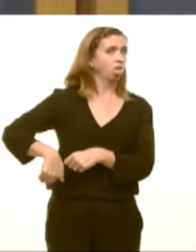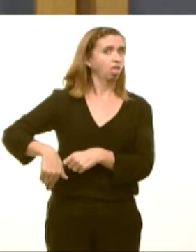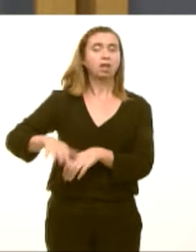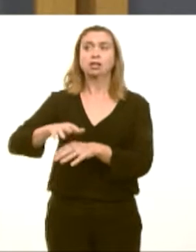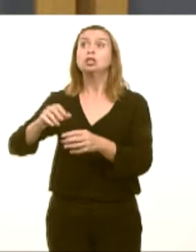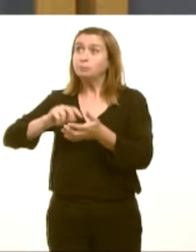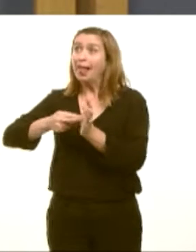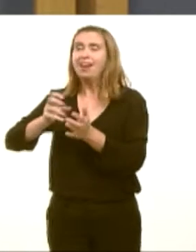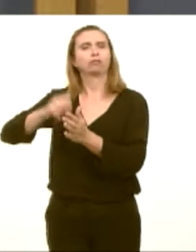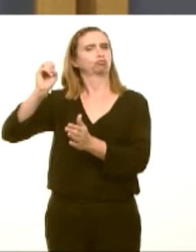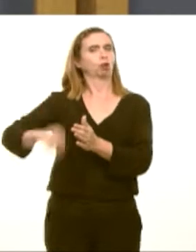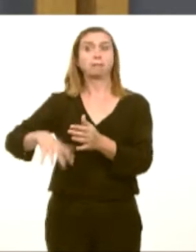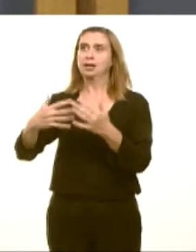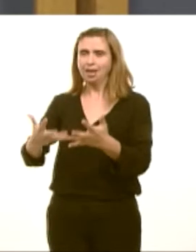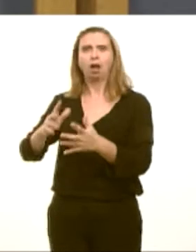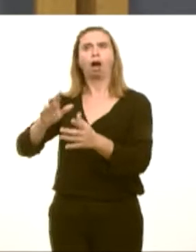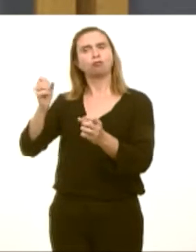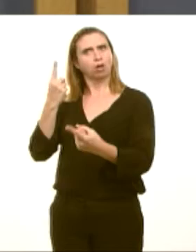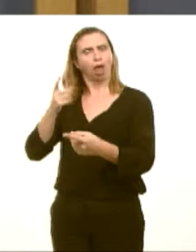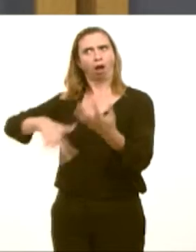they recognise it is the centre of their local community.